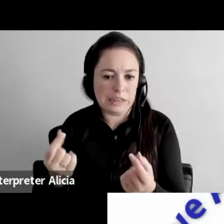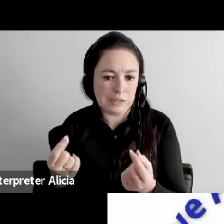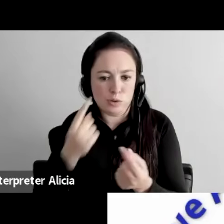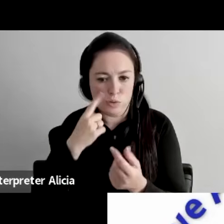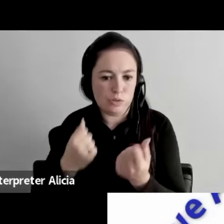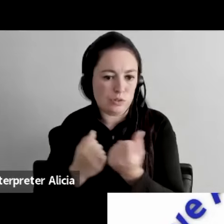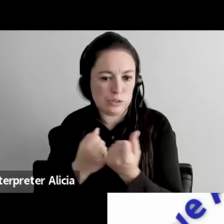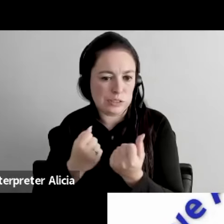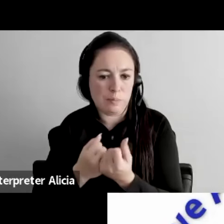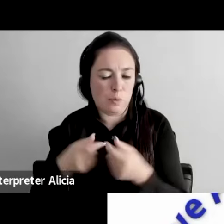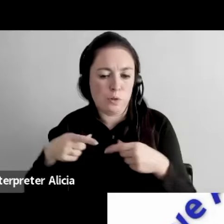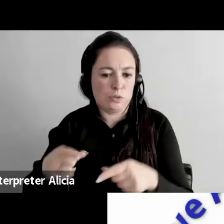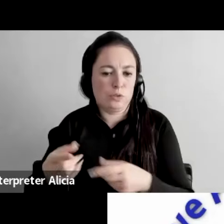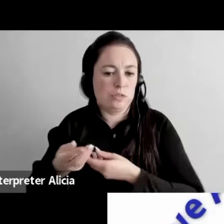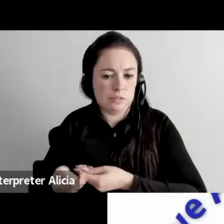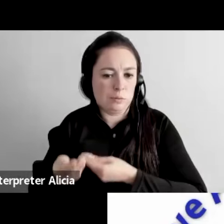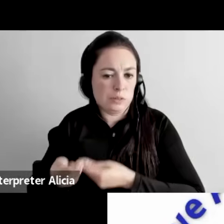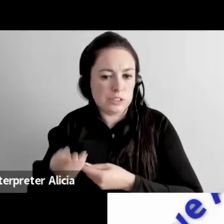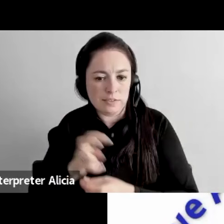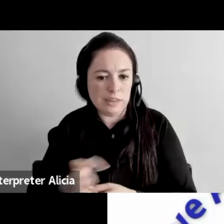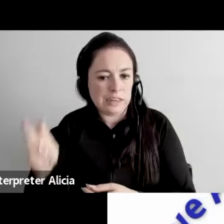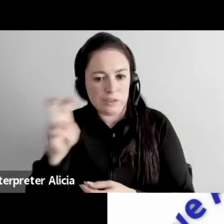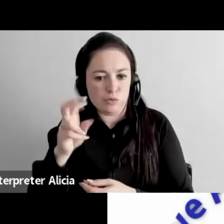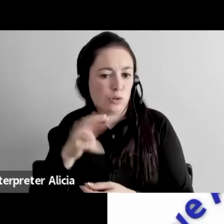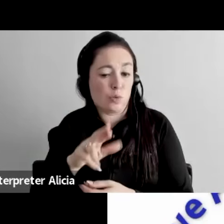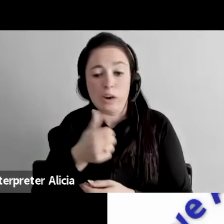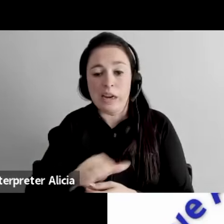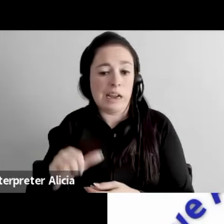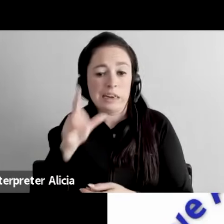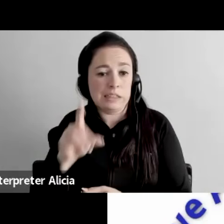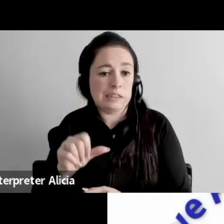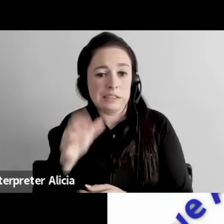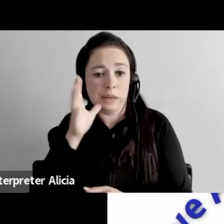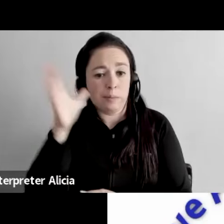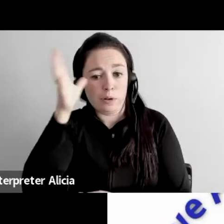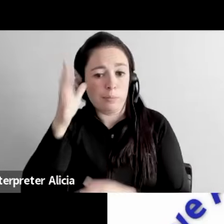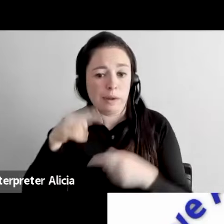your breastfeeding journey or support any disabled parent in their breastfeeding journey?